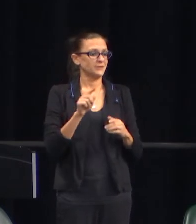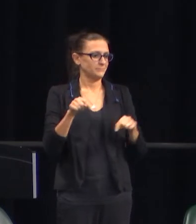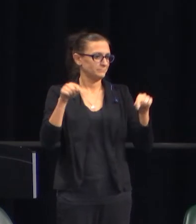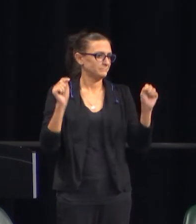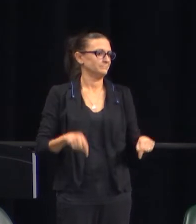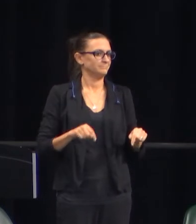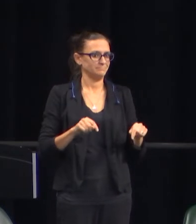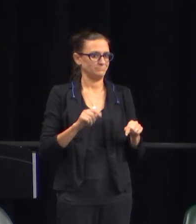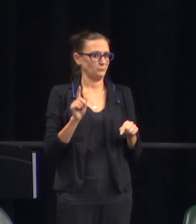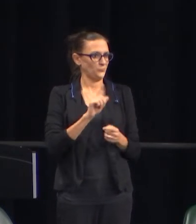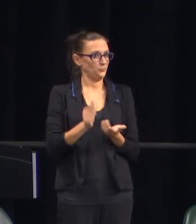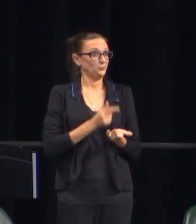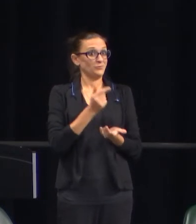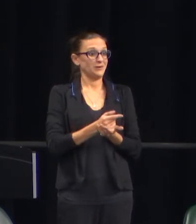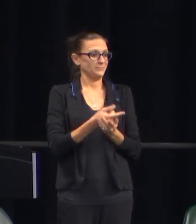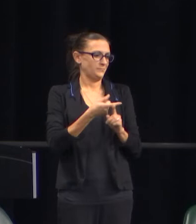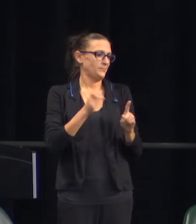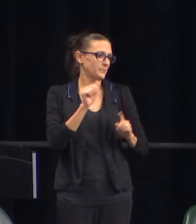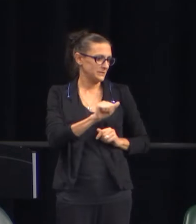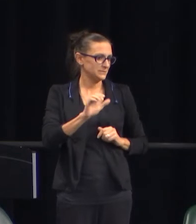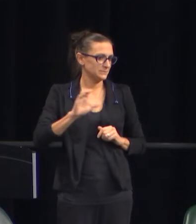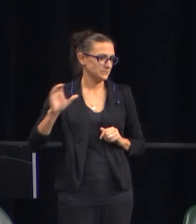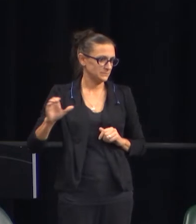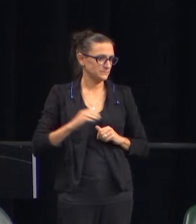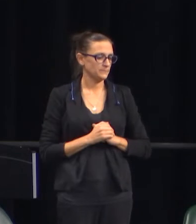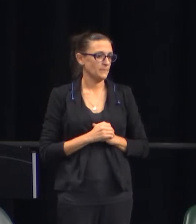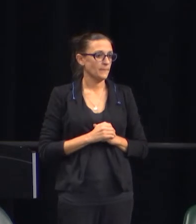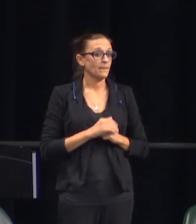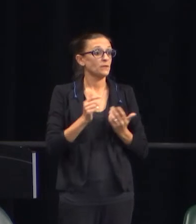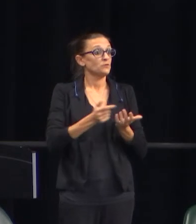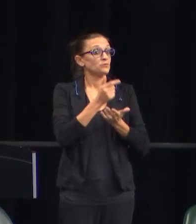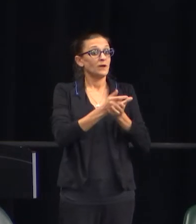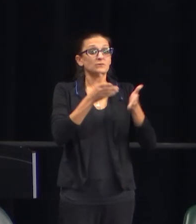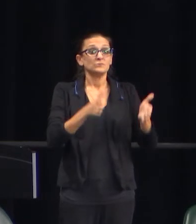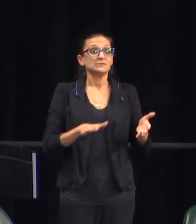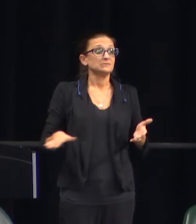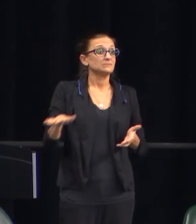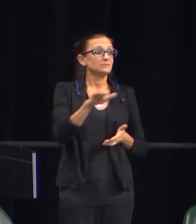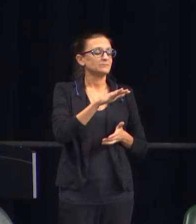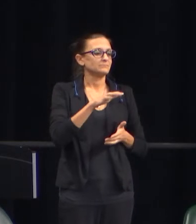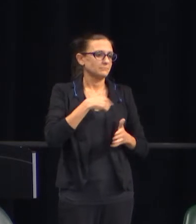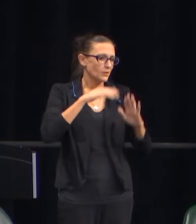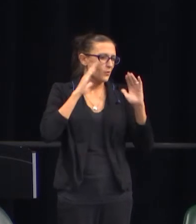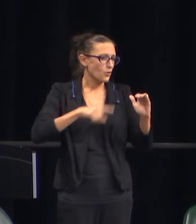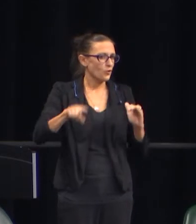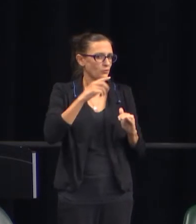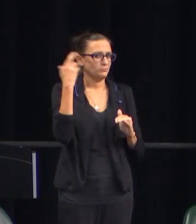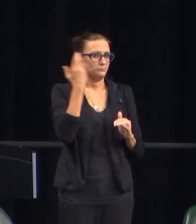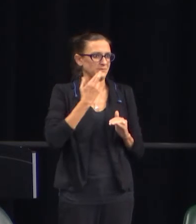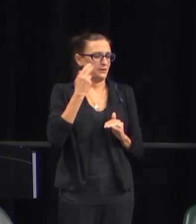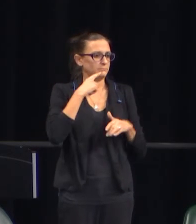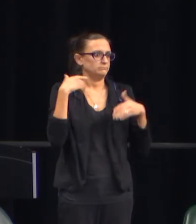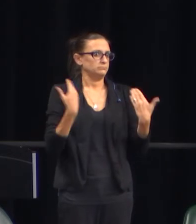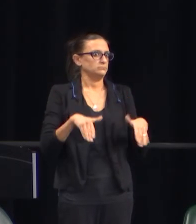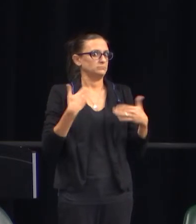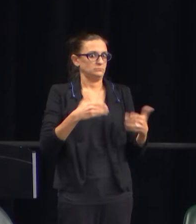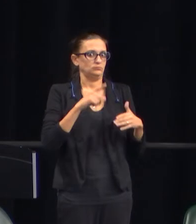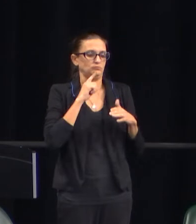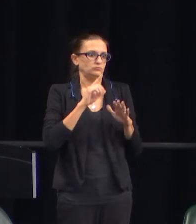it starts at ACC. Graduates, I hope you realize just how remarkable you are